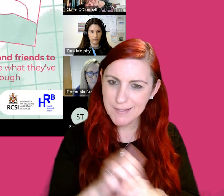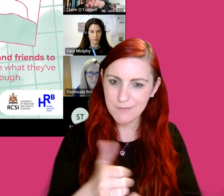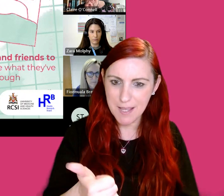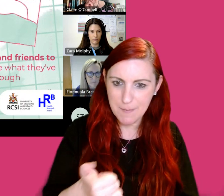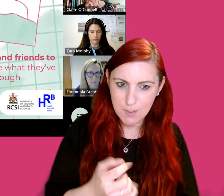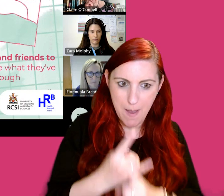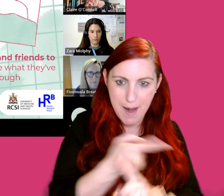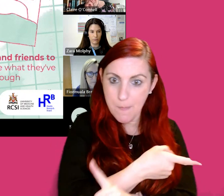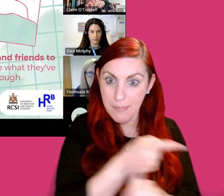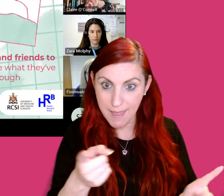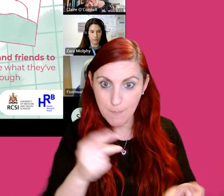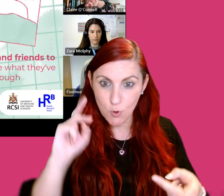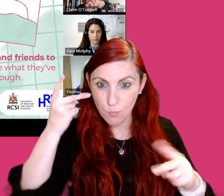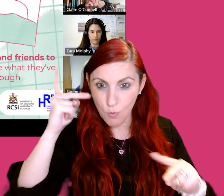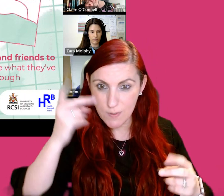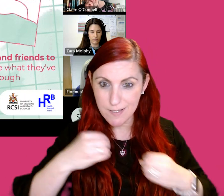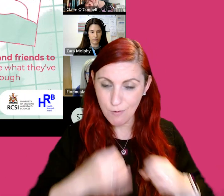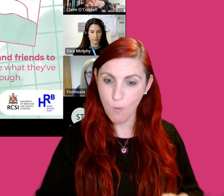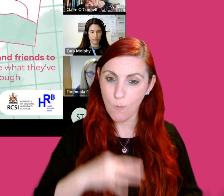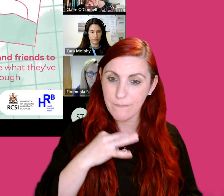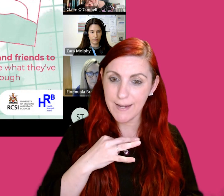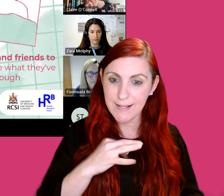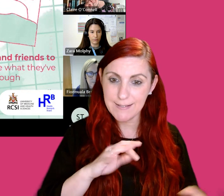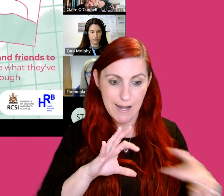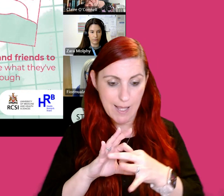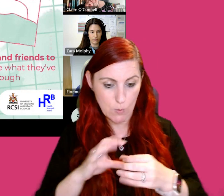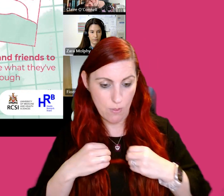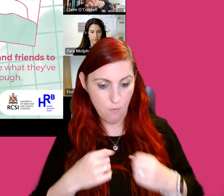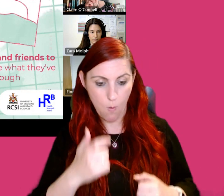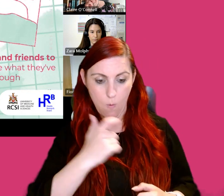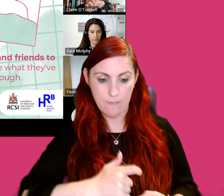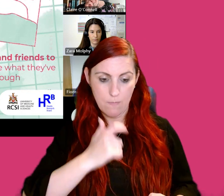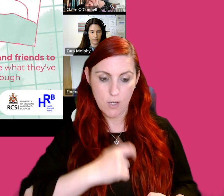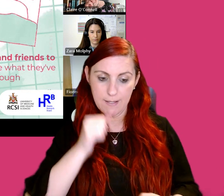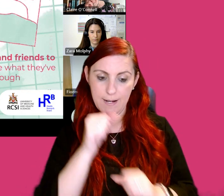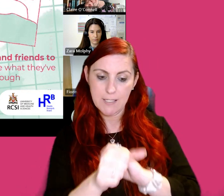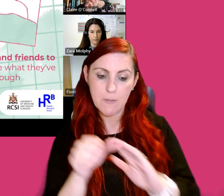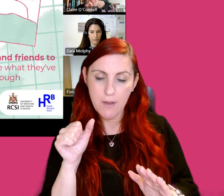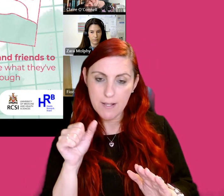processed feelings that were still associated with their own personal experience it made them